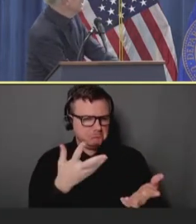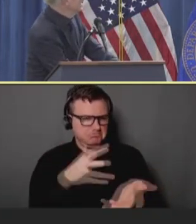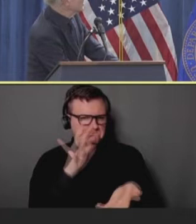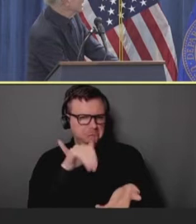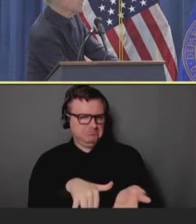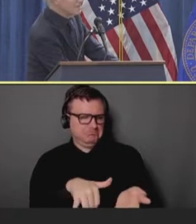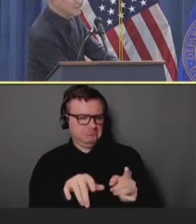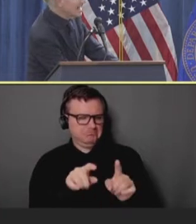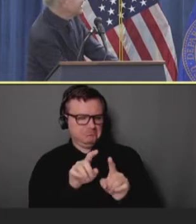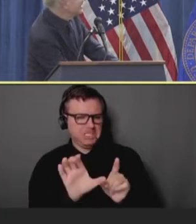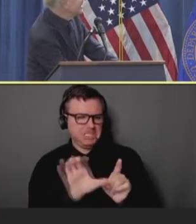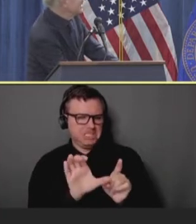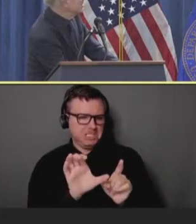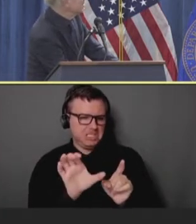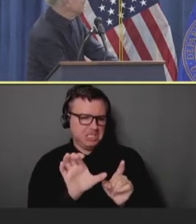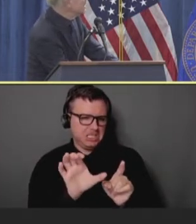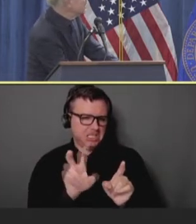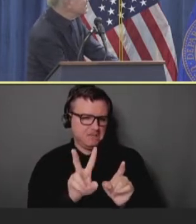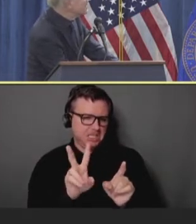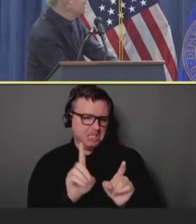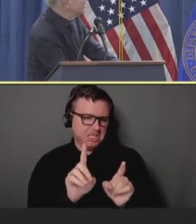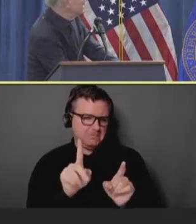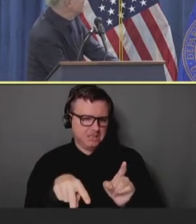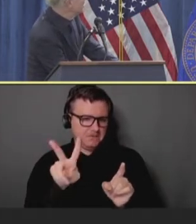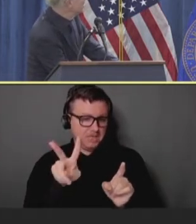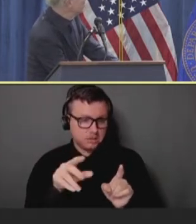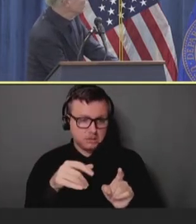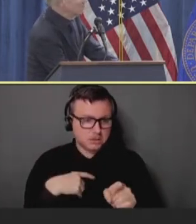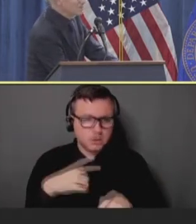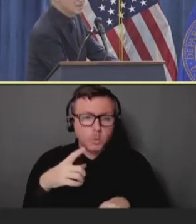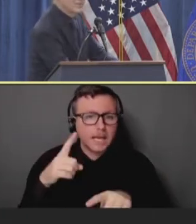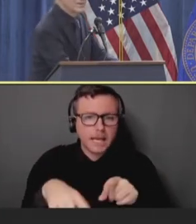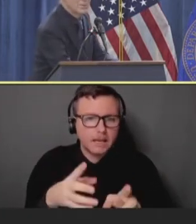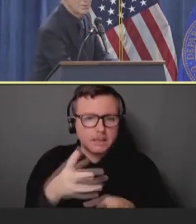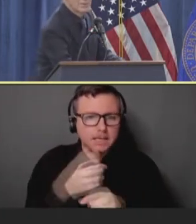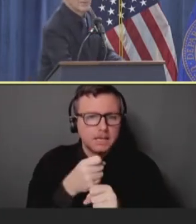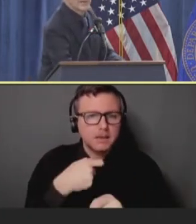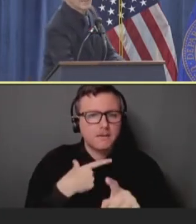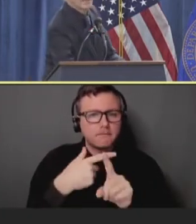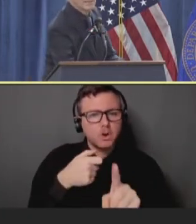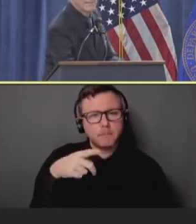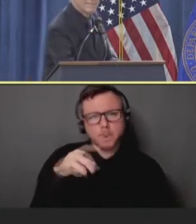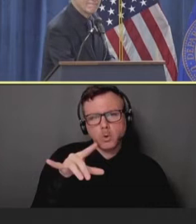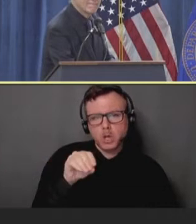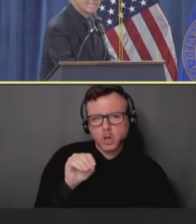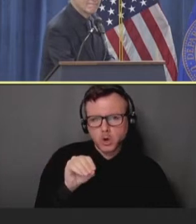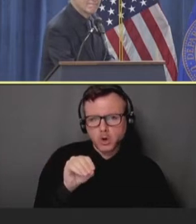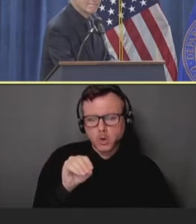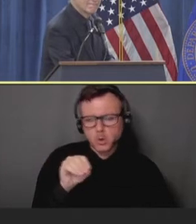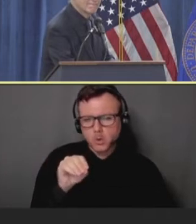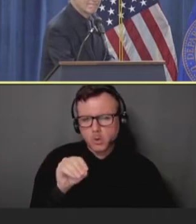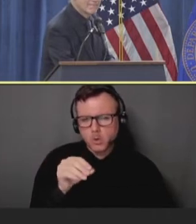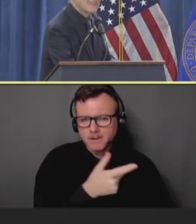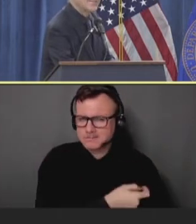A child cannot get cVDPV infection from receiving a polio vaccine.